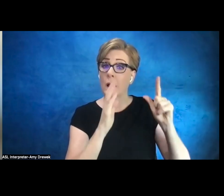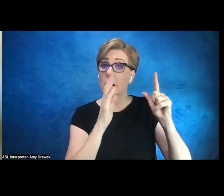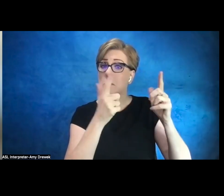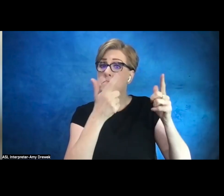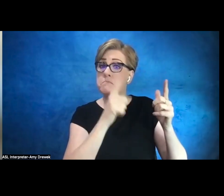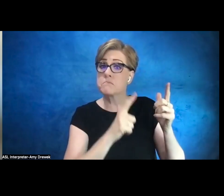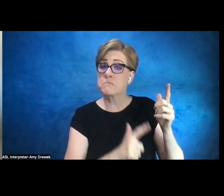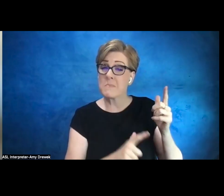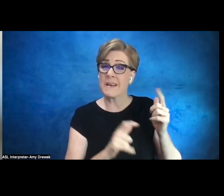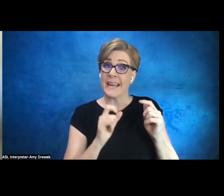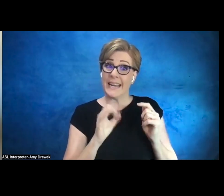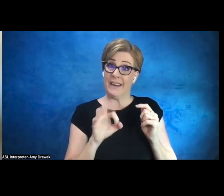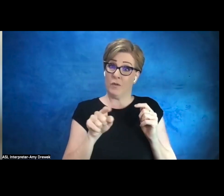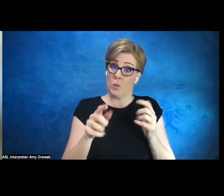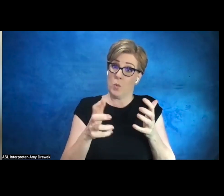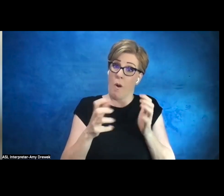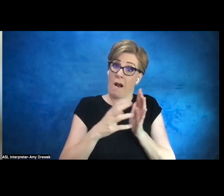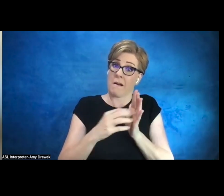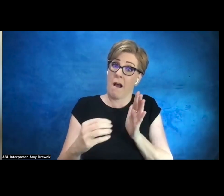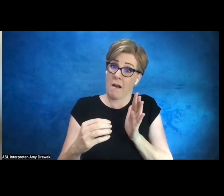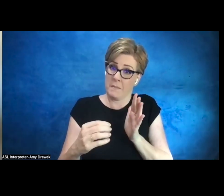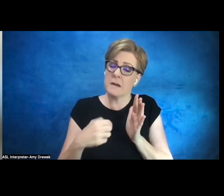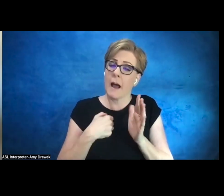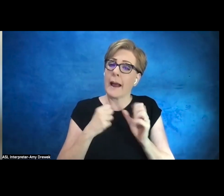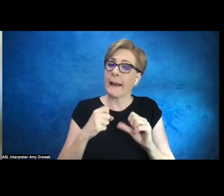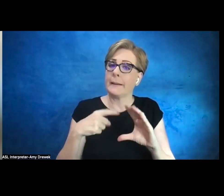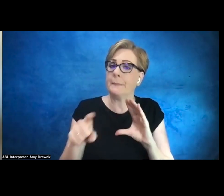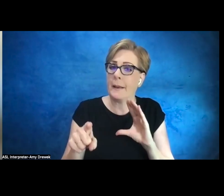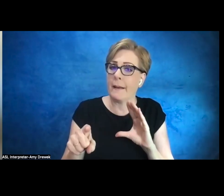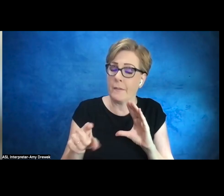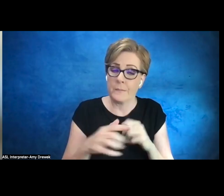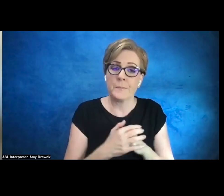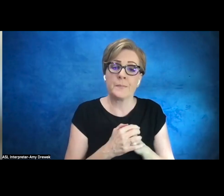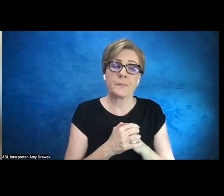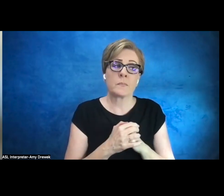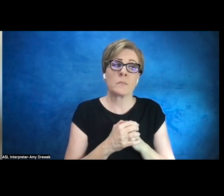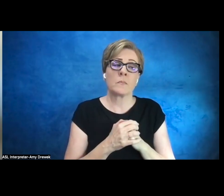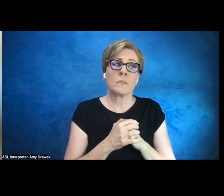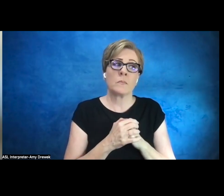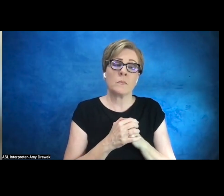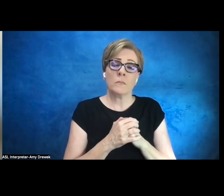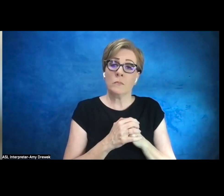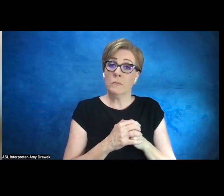I can send it on over to you again. If you have questions or any other concerns,